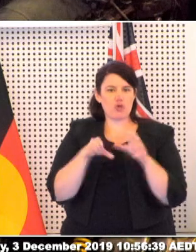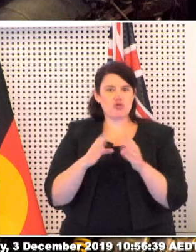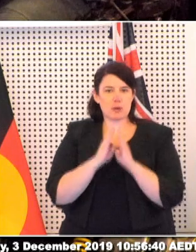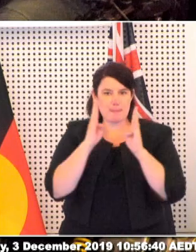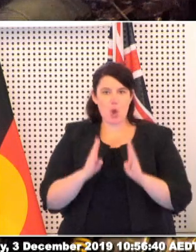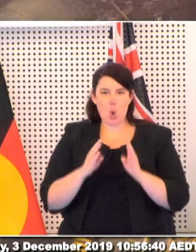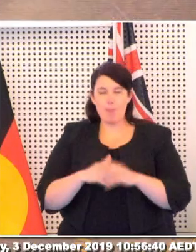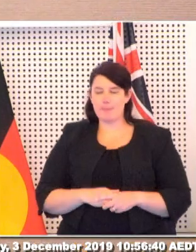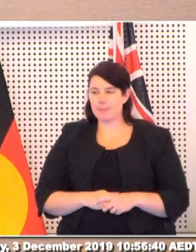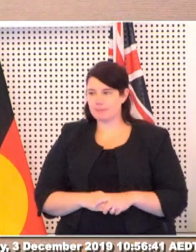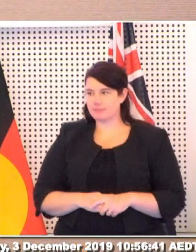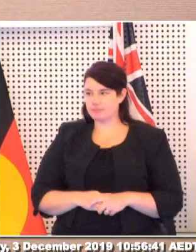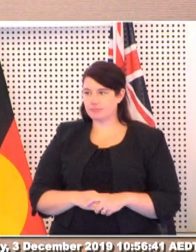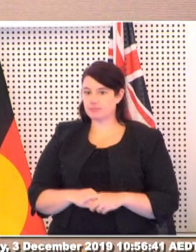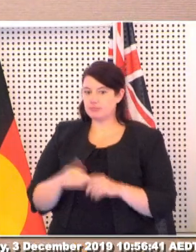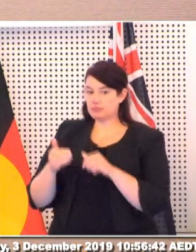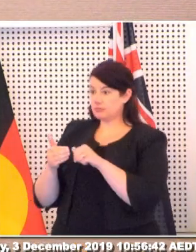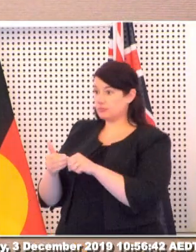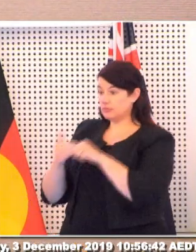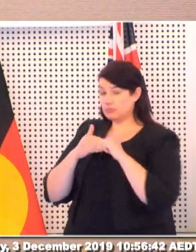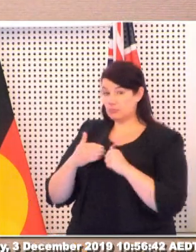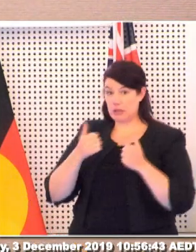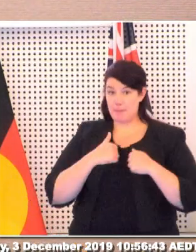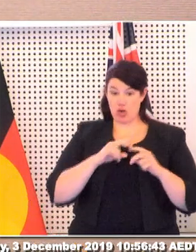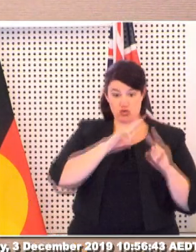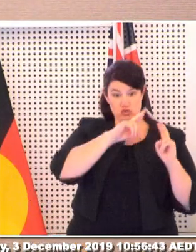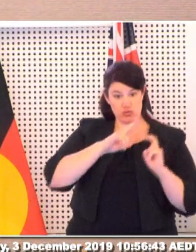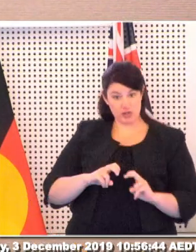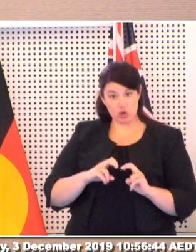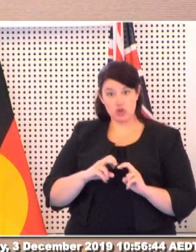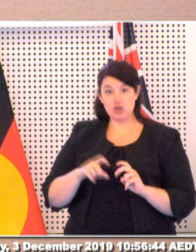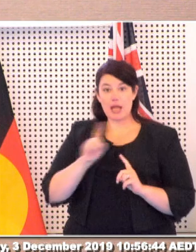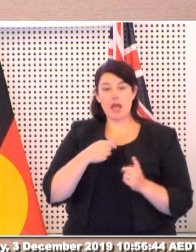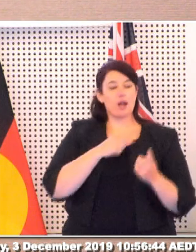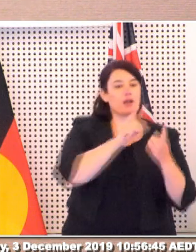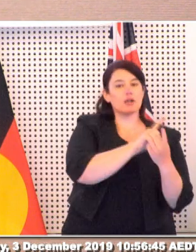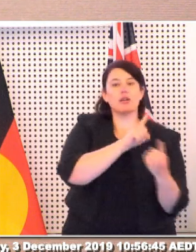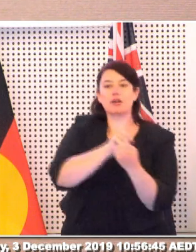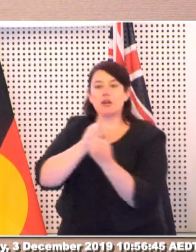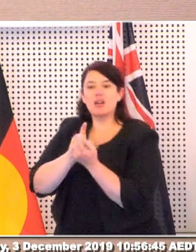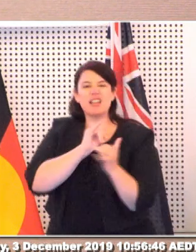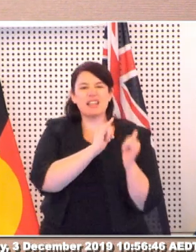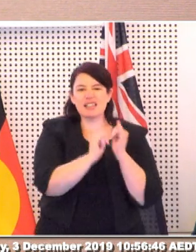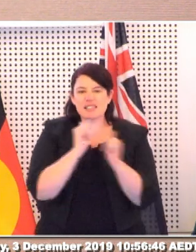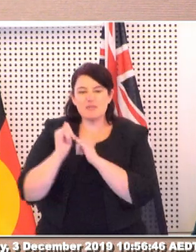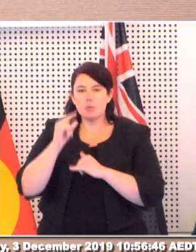So based on my research and what has been said to me in the interviews that I have conducted, my understanding of it